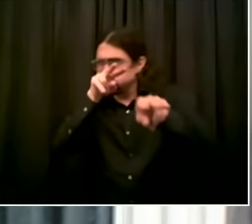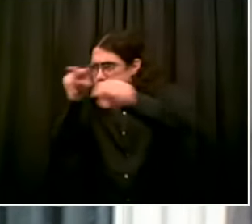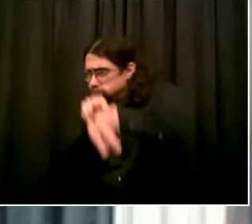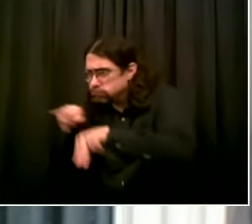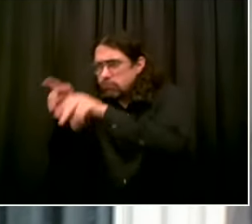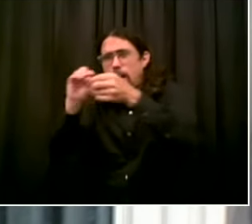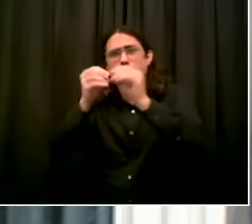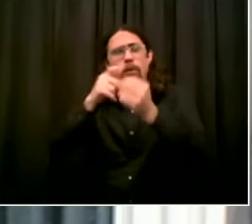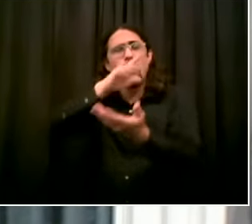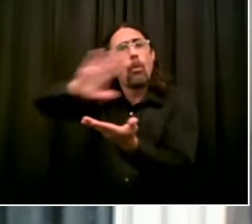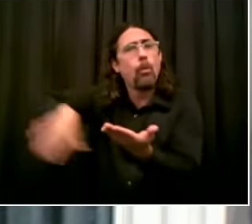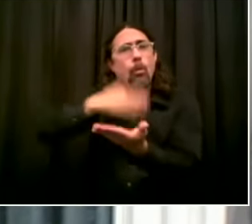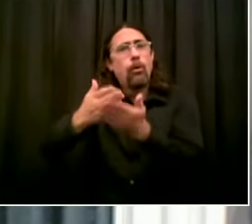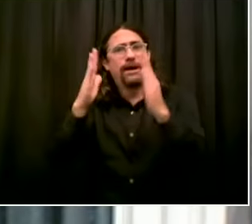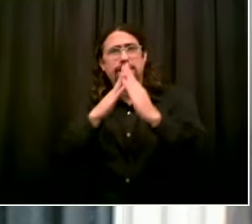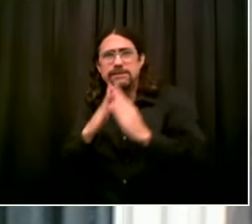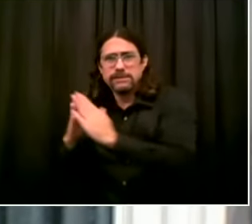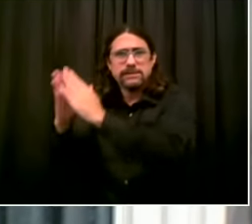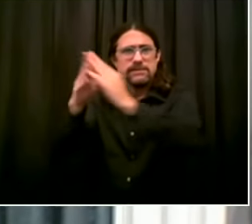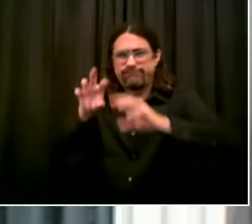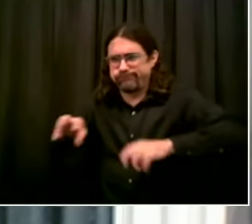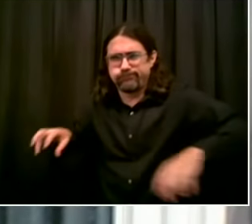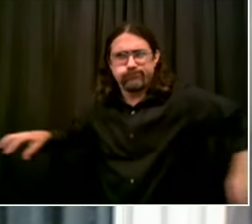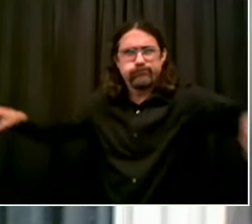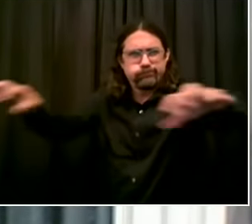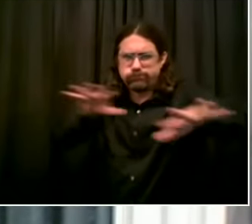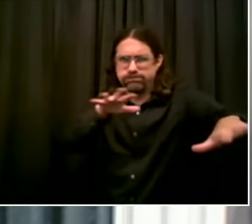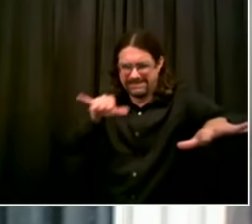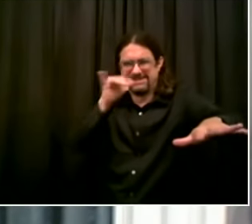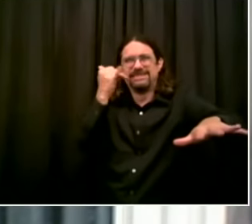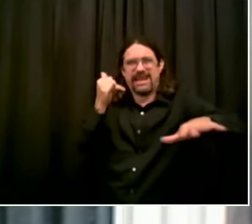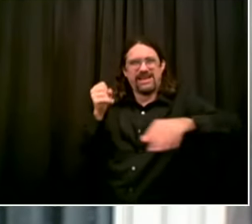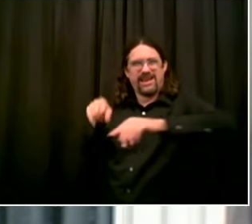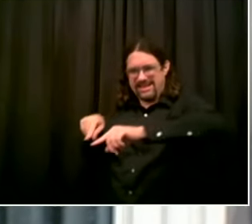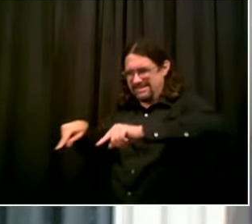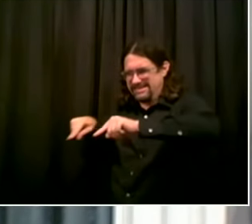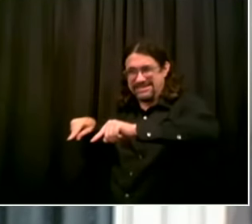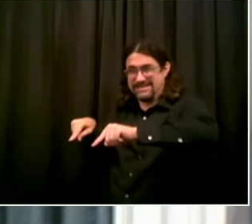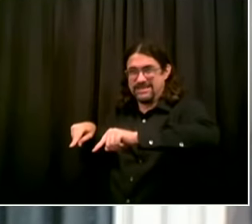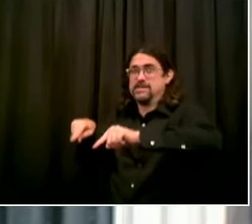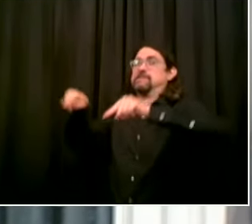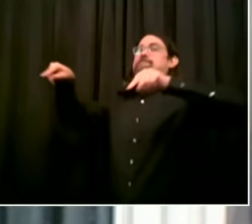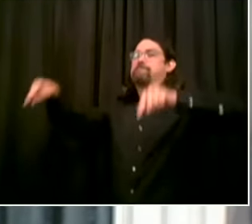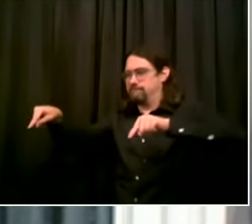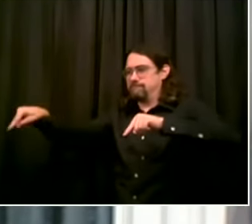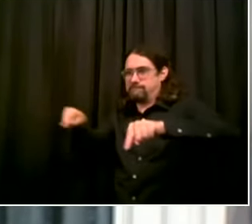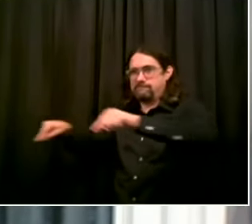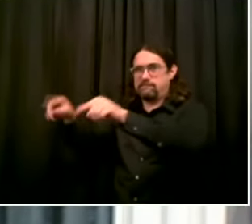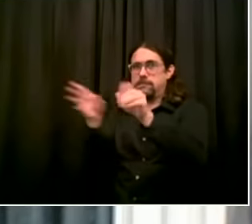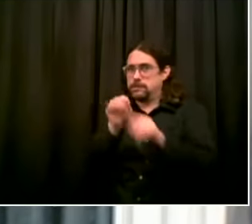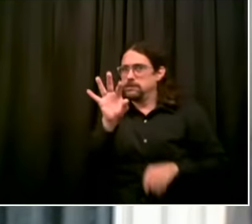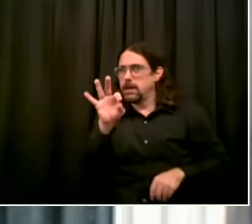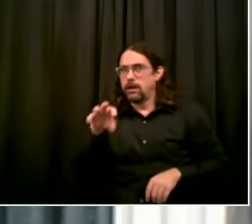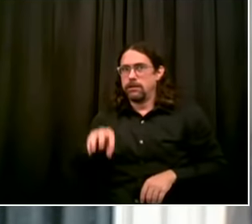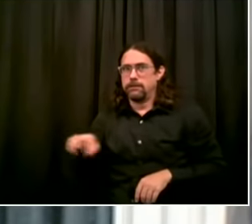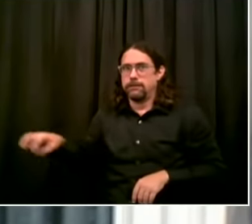STATISTICS OVER THE LAST DAYS TO ANSWER YOUR FIRST QUESTION. TN HEDOORCT KZ AT